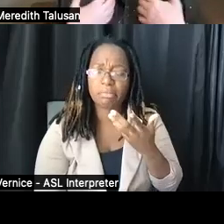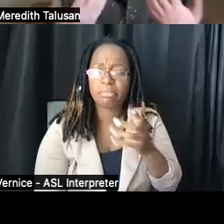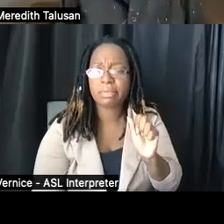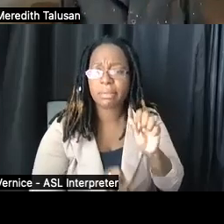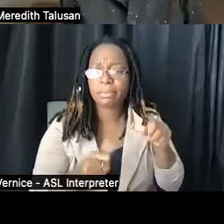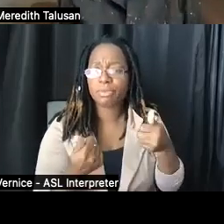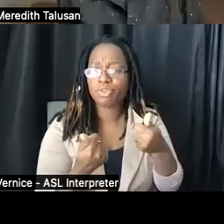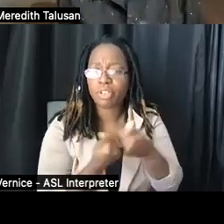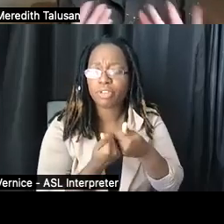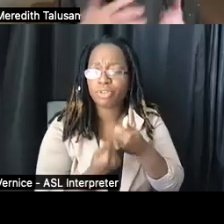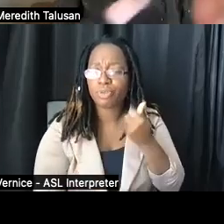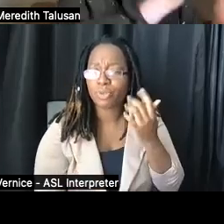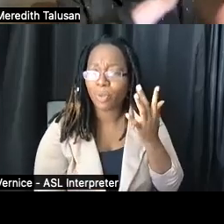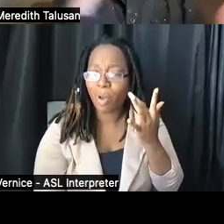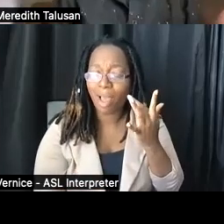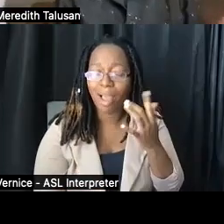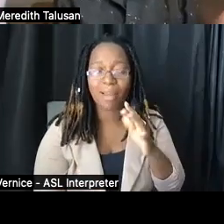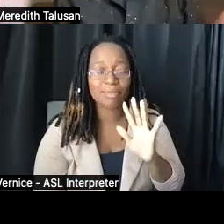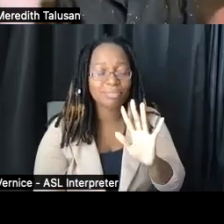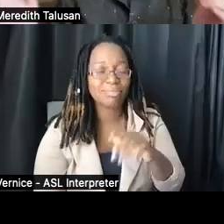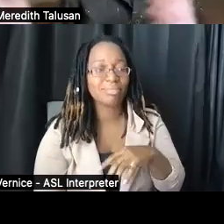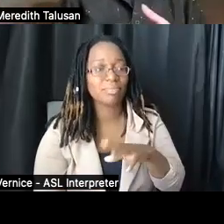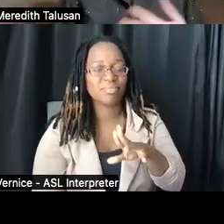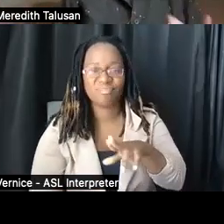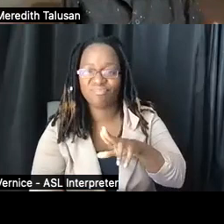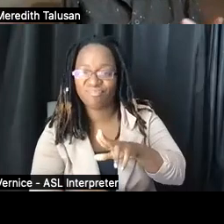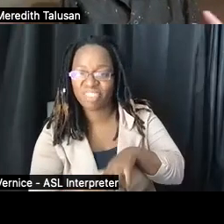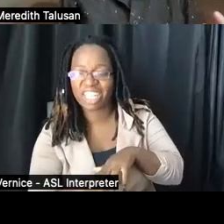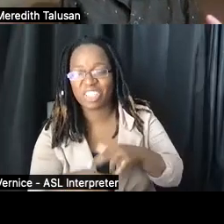talk to about this, I talk about being a challenge for them because